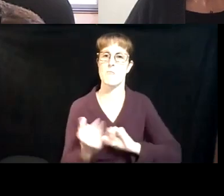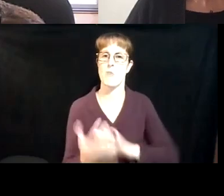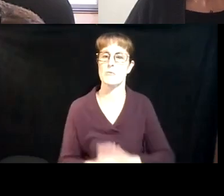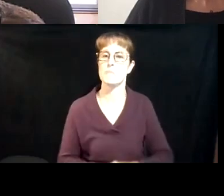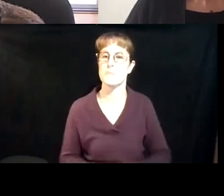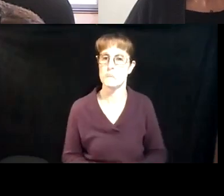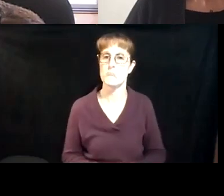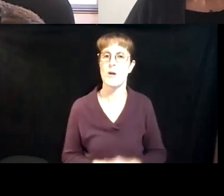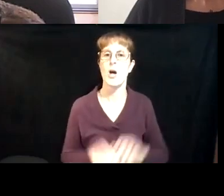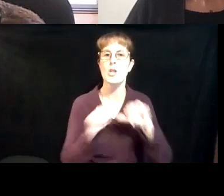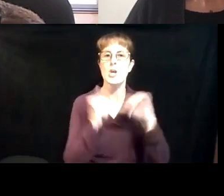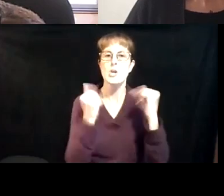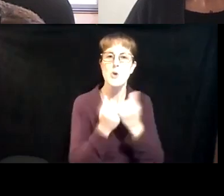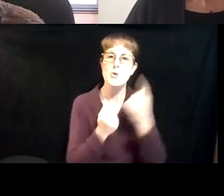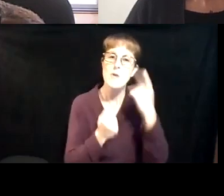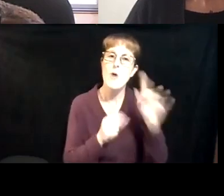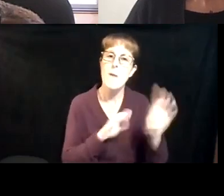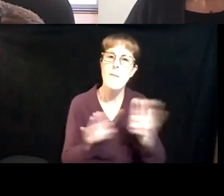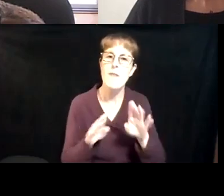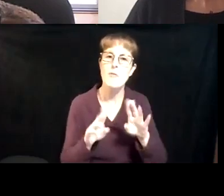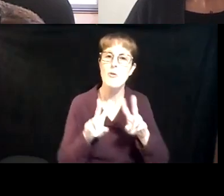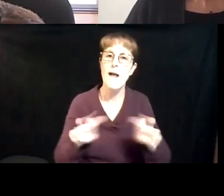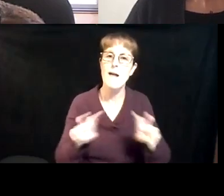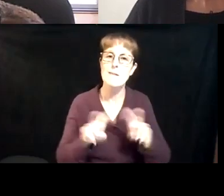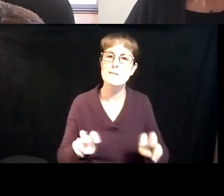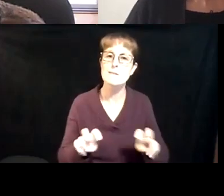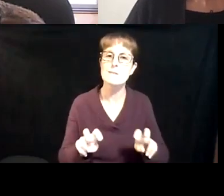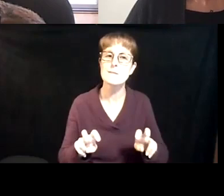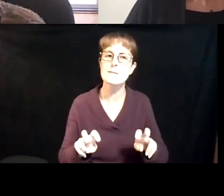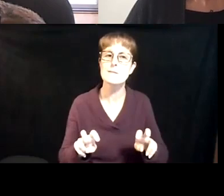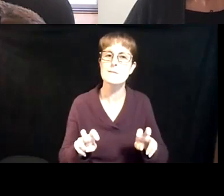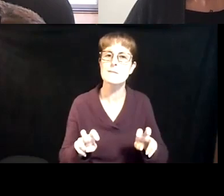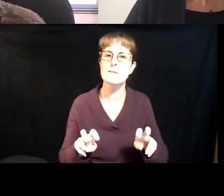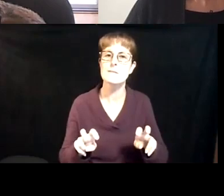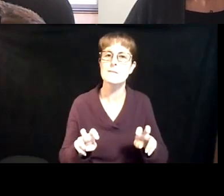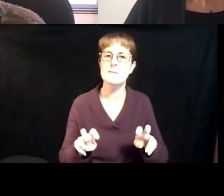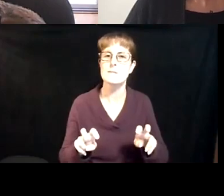Behavioral Analysis International, a major trade association of ABA providers,